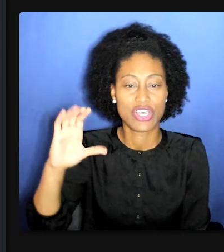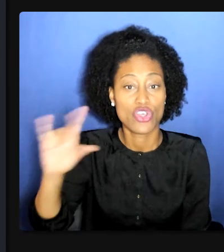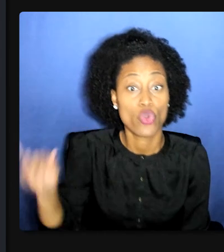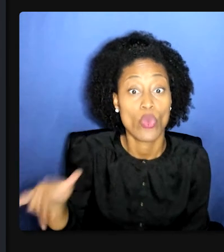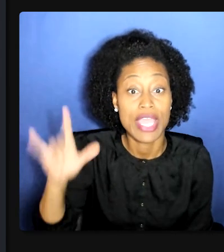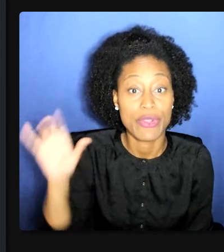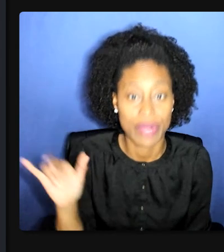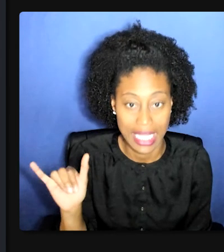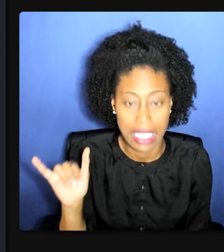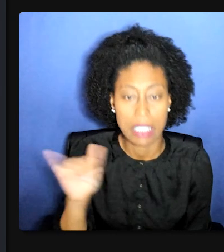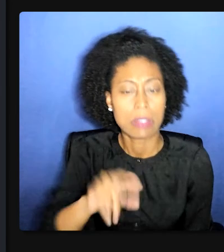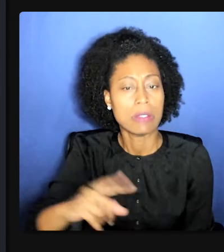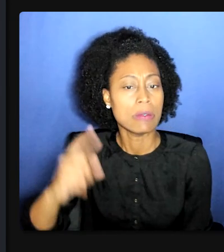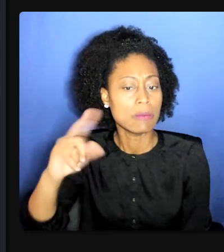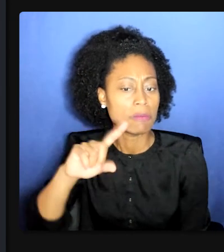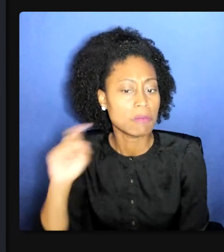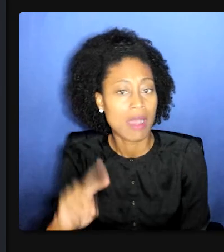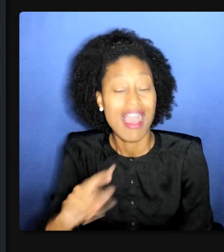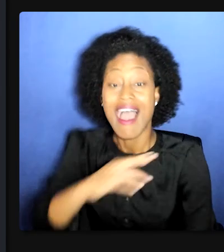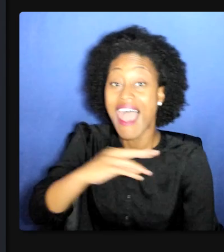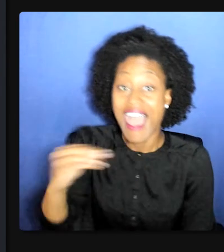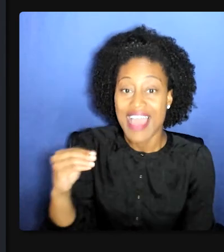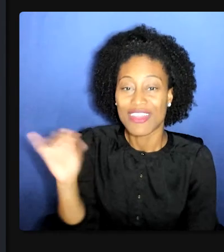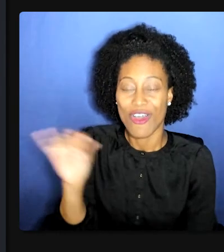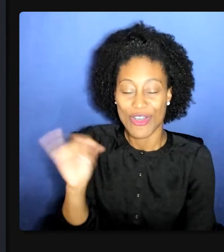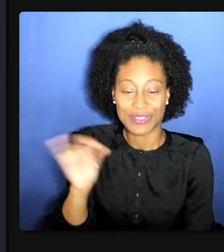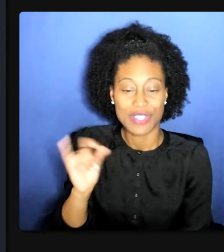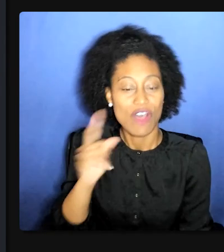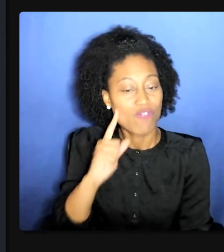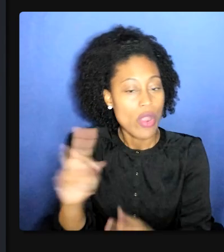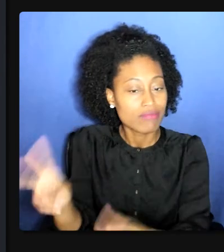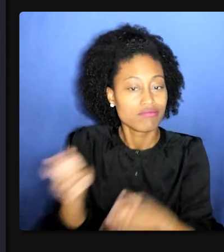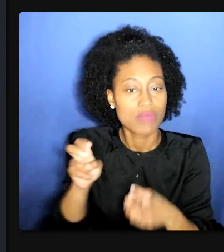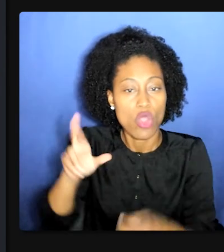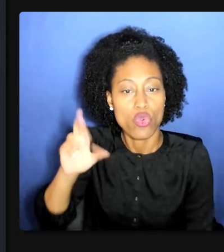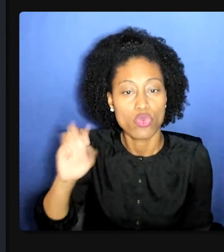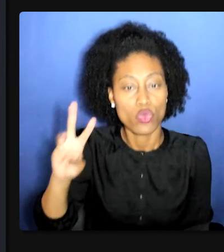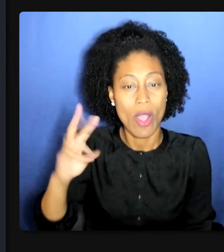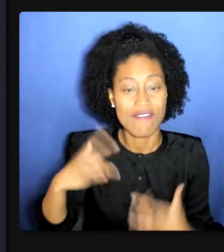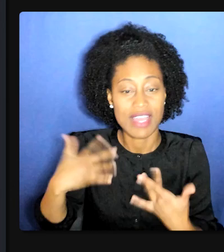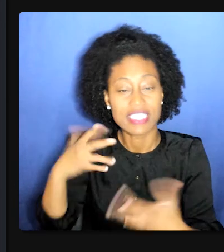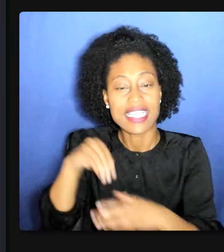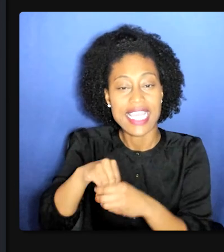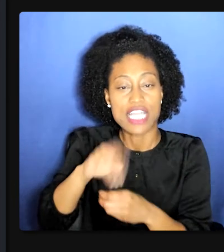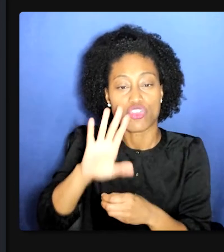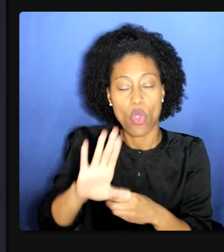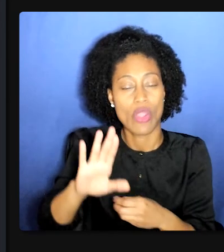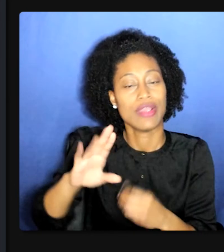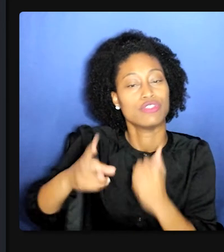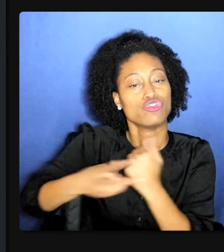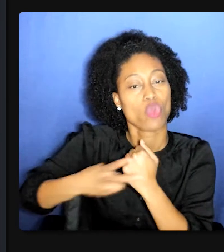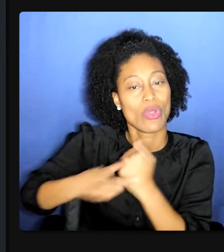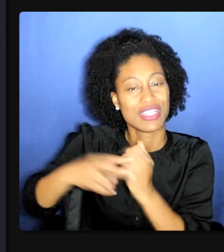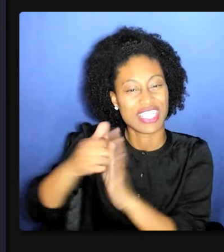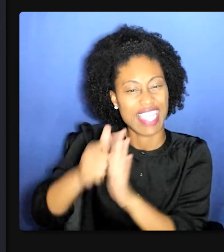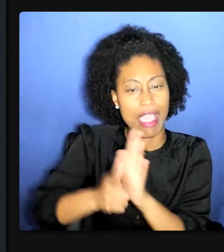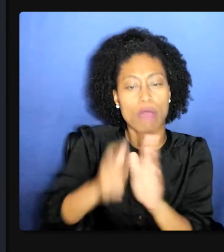as well as sending these raw events into your storage account, which can be integrated